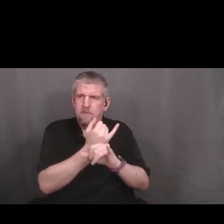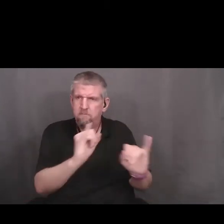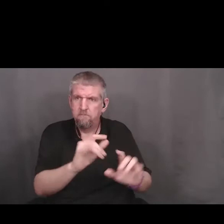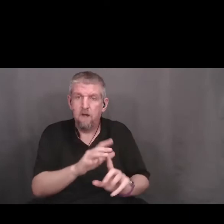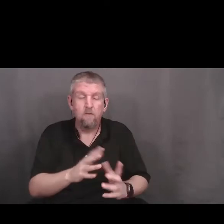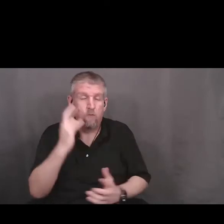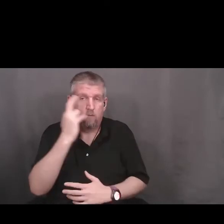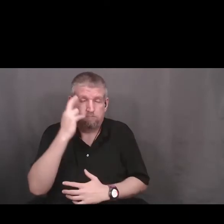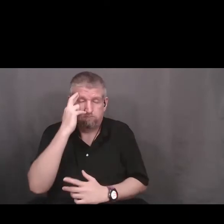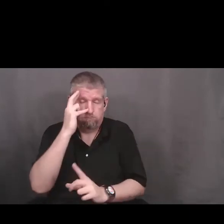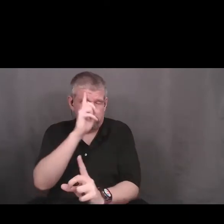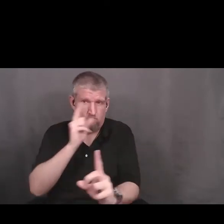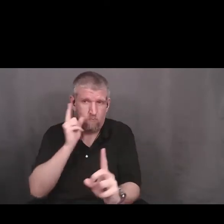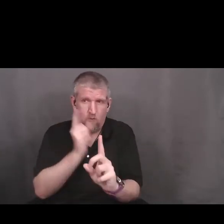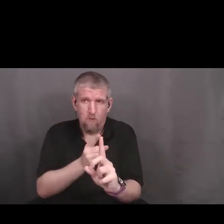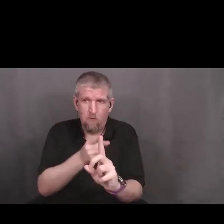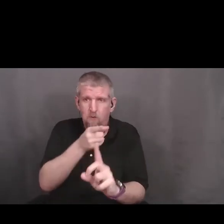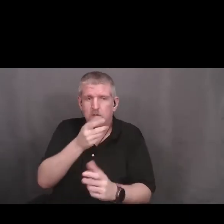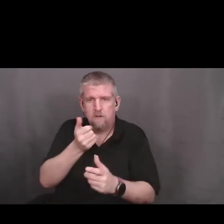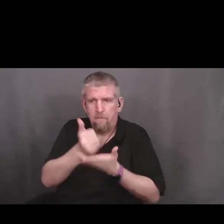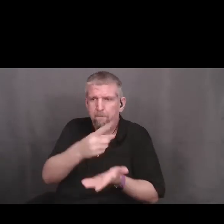to help you be independent,